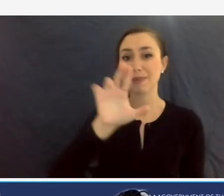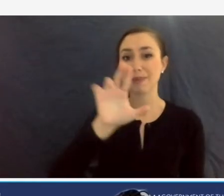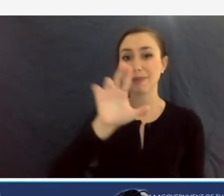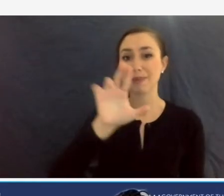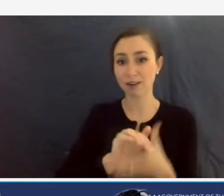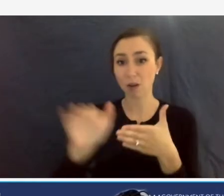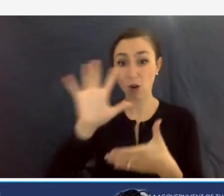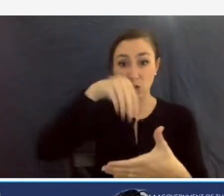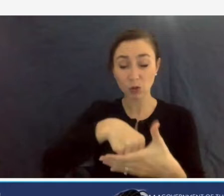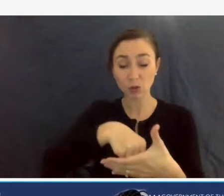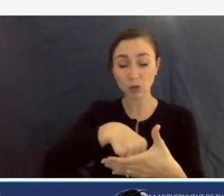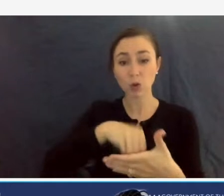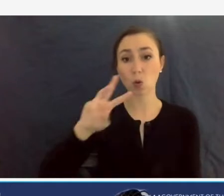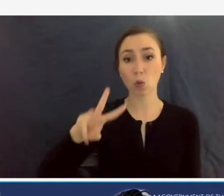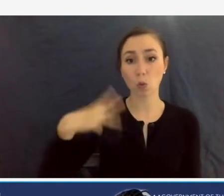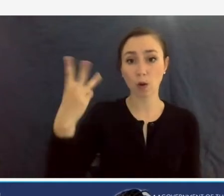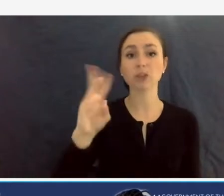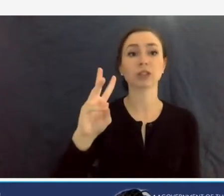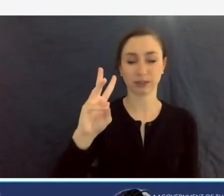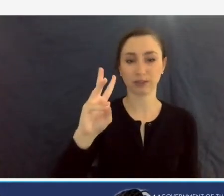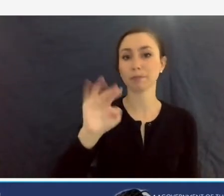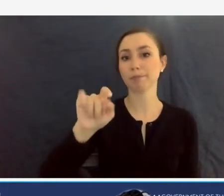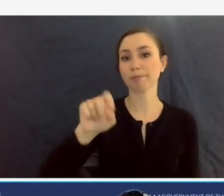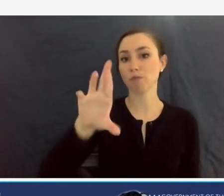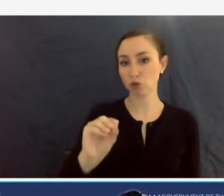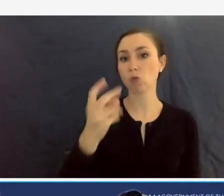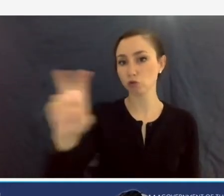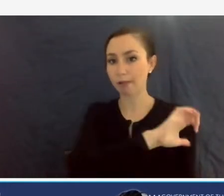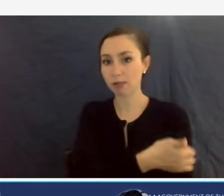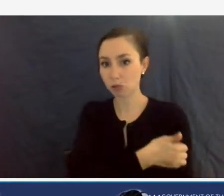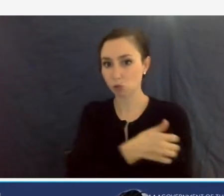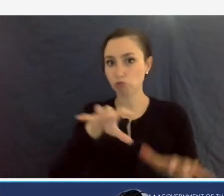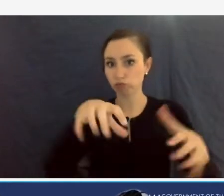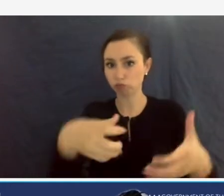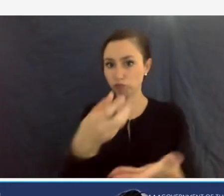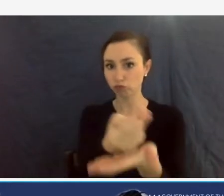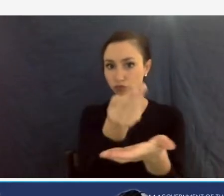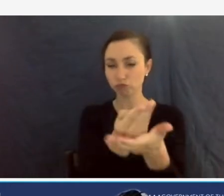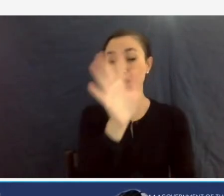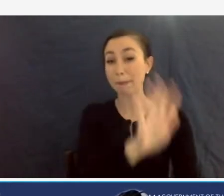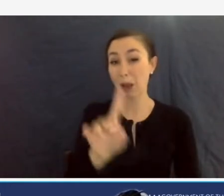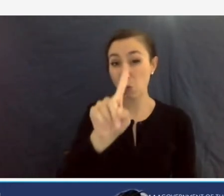aerial transit authority subsidy and approximately one billion dollars in ddot capital projects